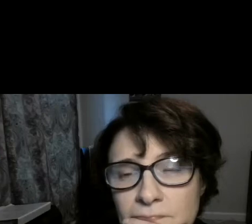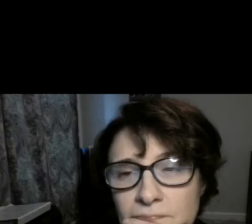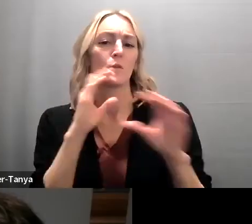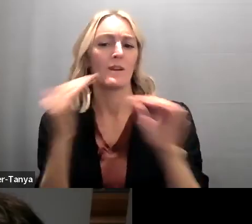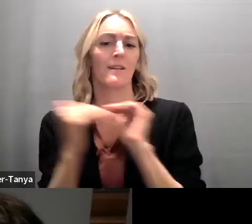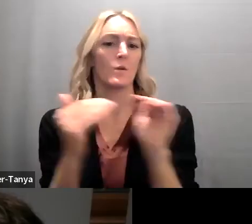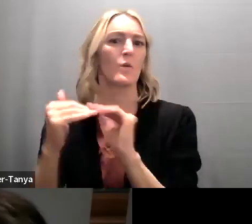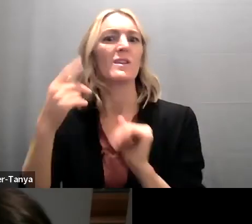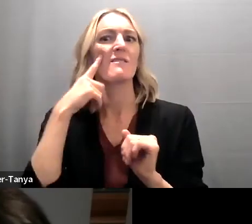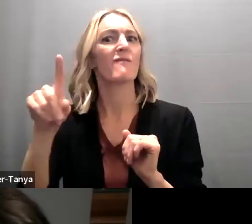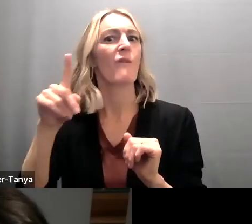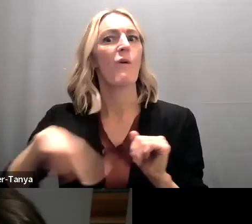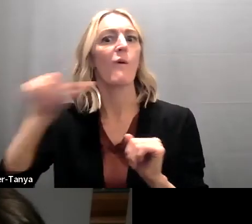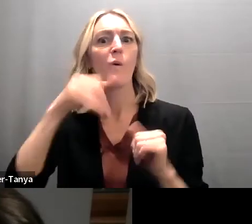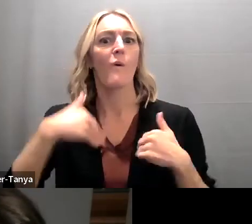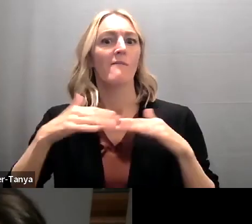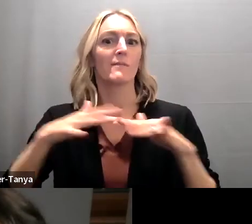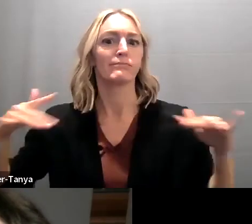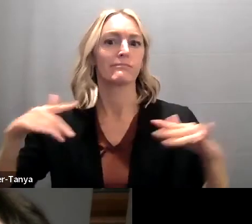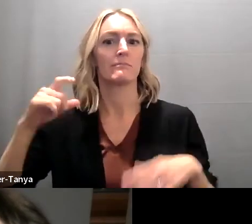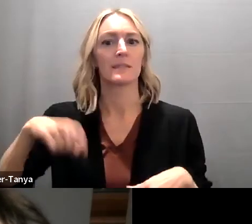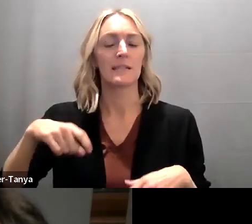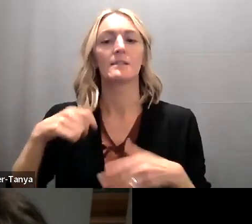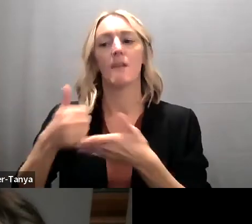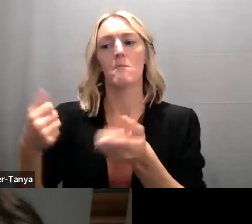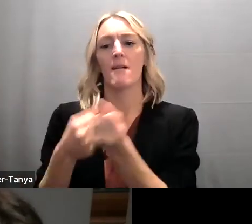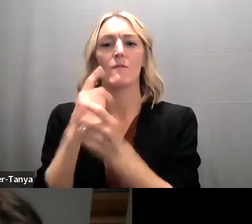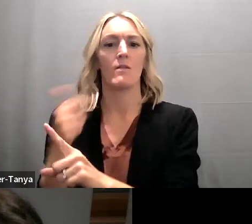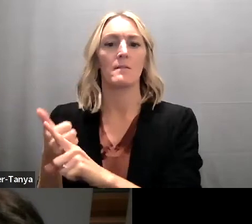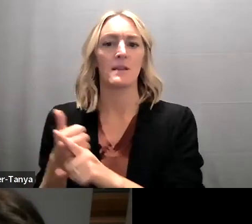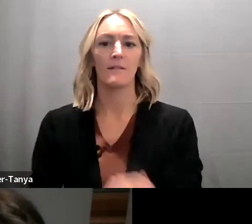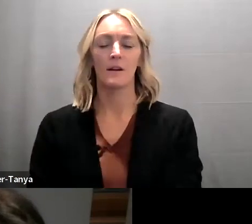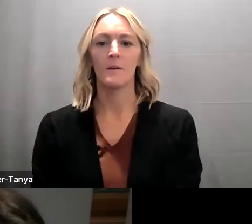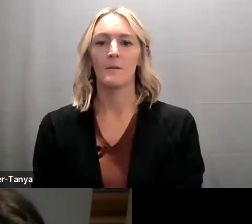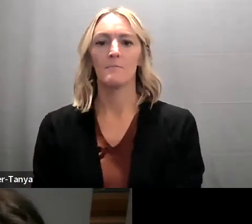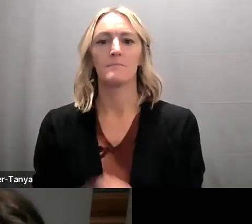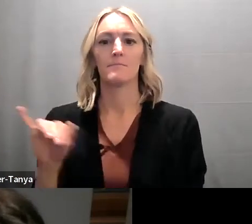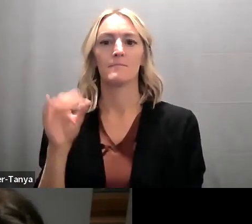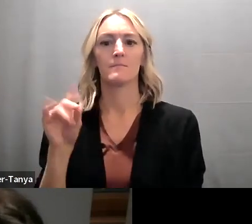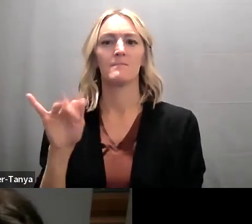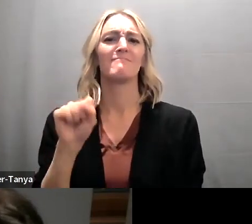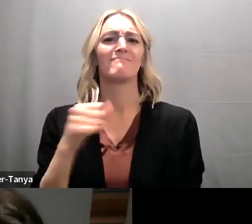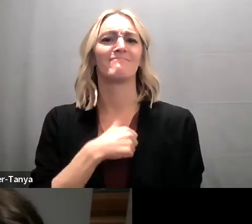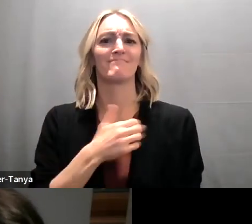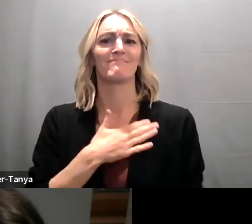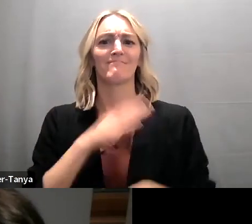needs to help them advocate for themselves? I was, sorry my computer was freezing not allowing me to answer the question.